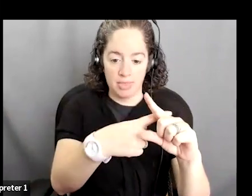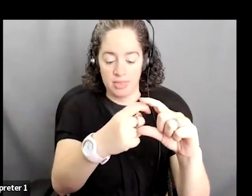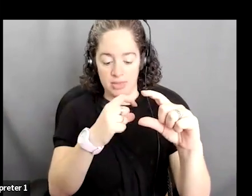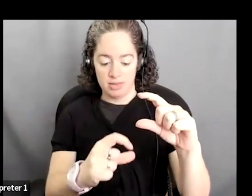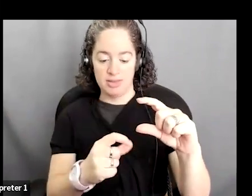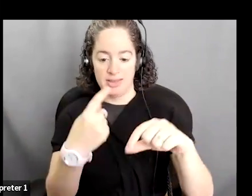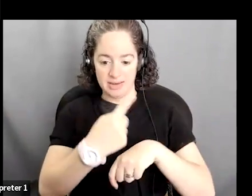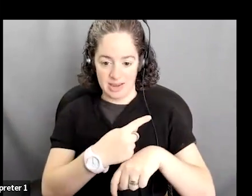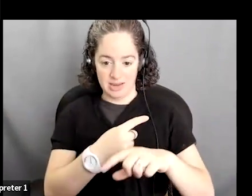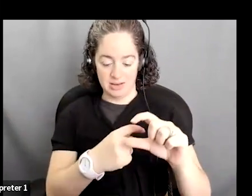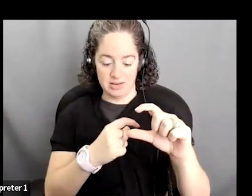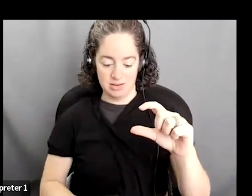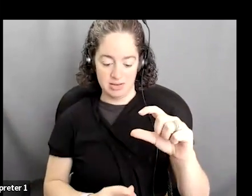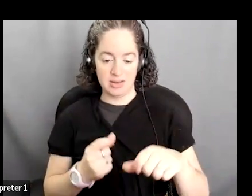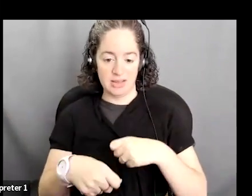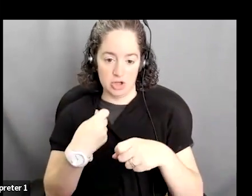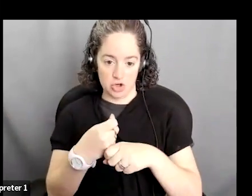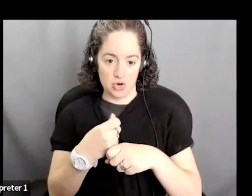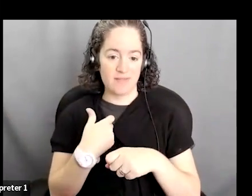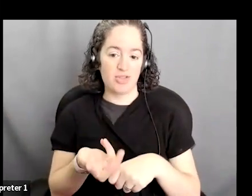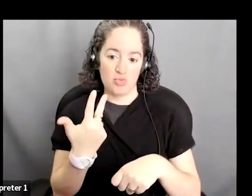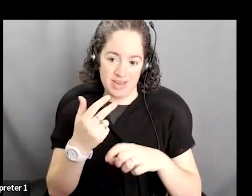It actually creates three different fields.